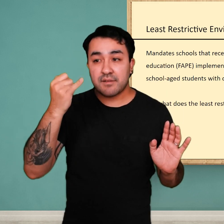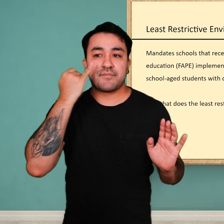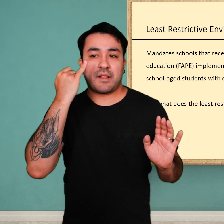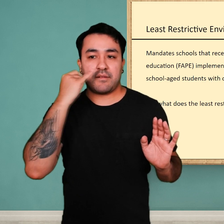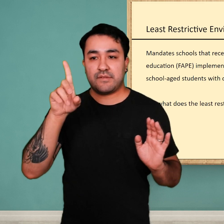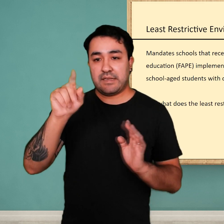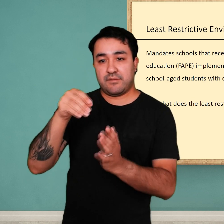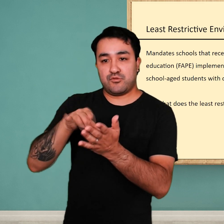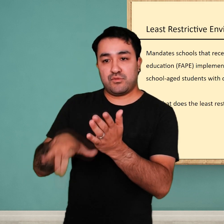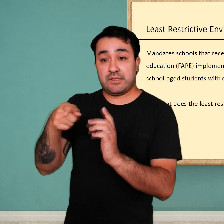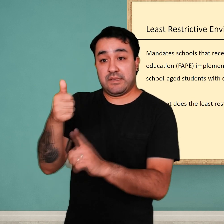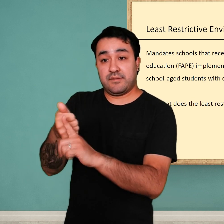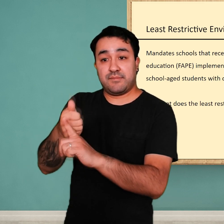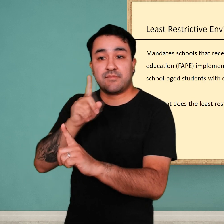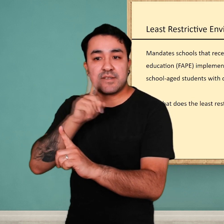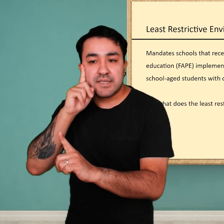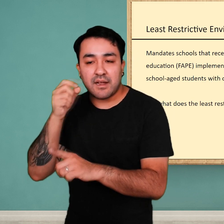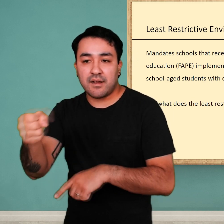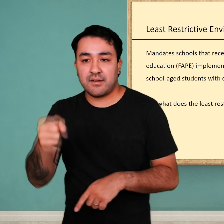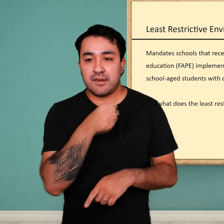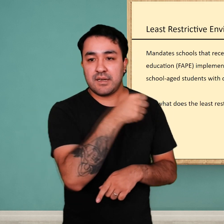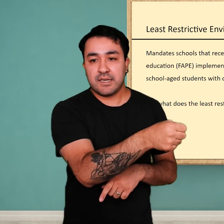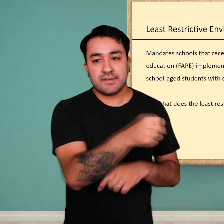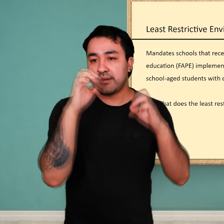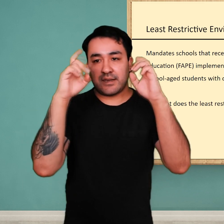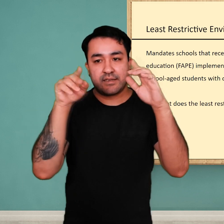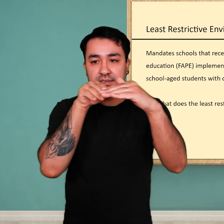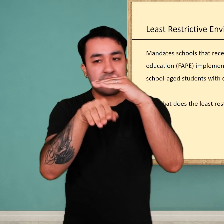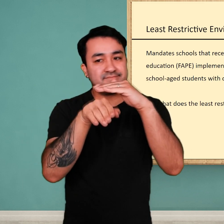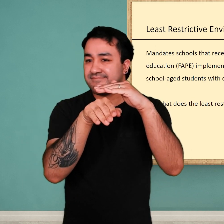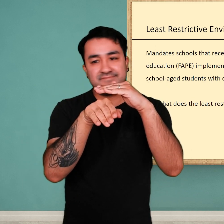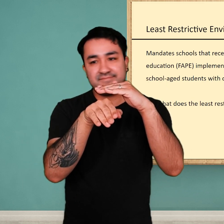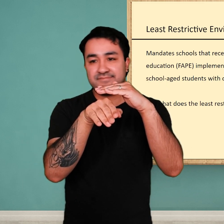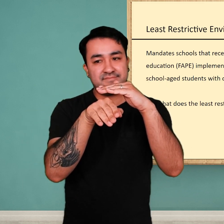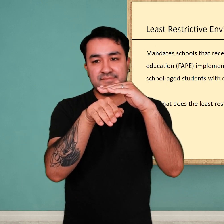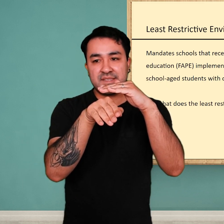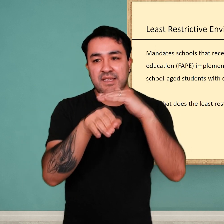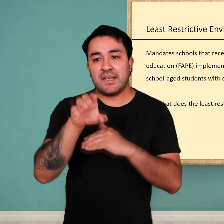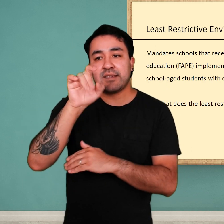education classroom, giving them the same access to education as non-disabled peers.